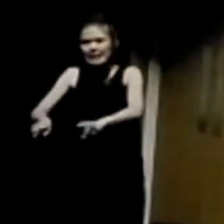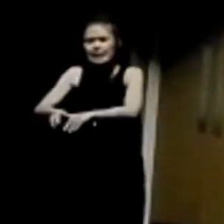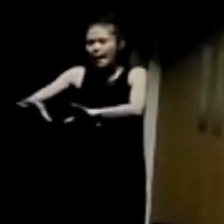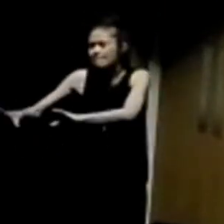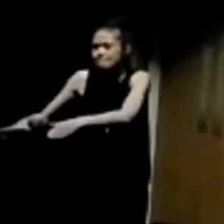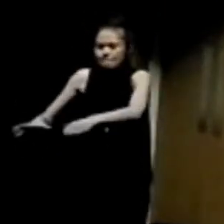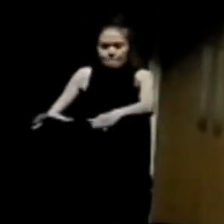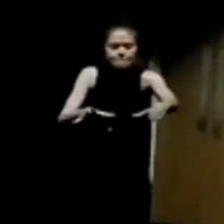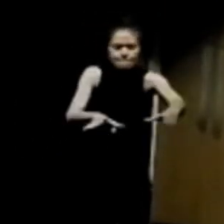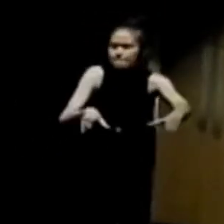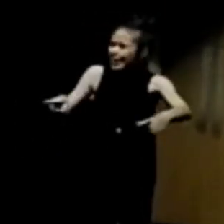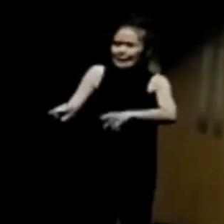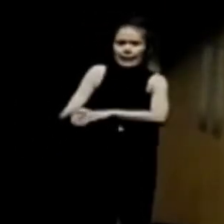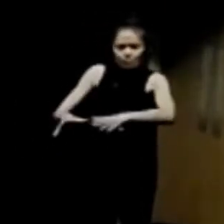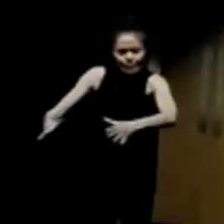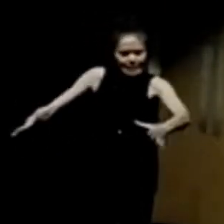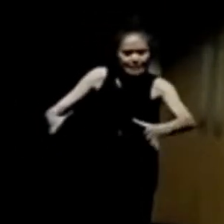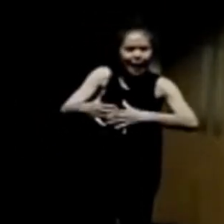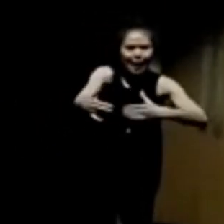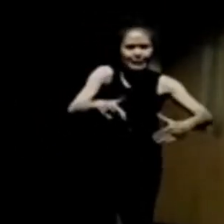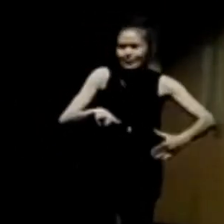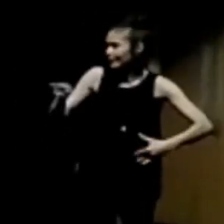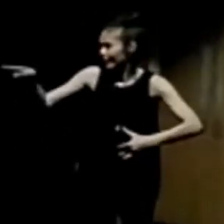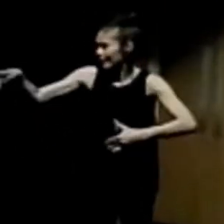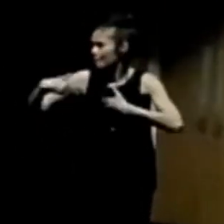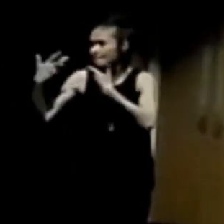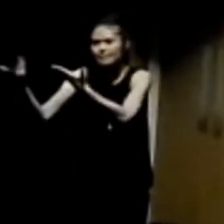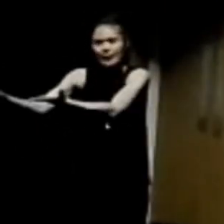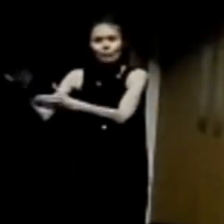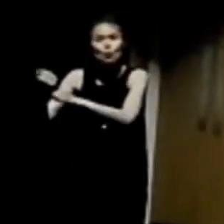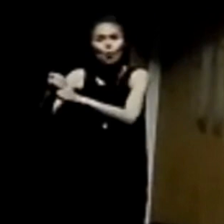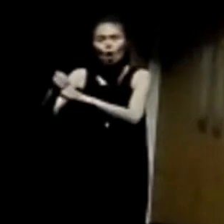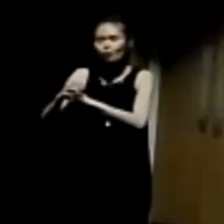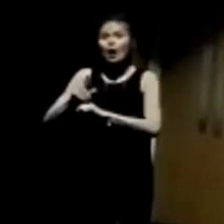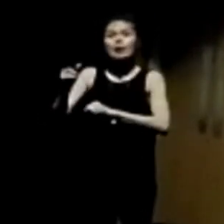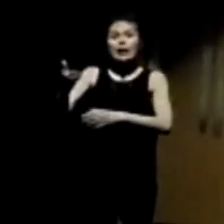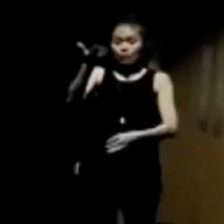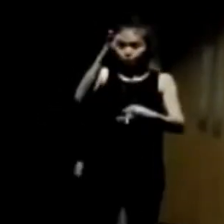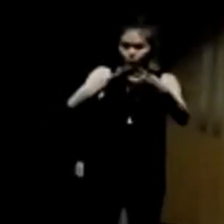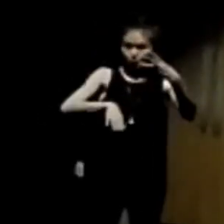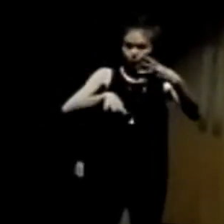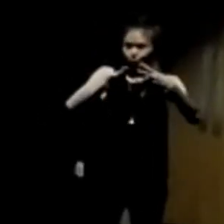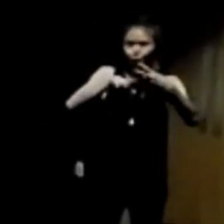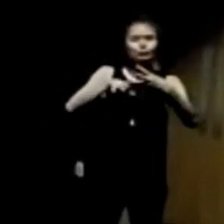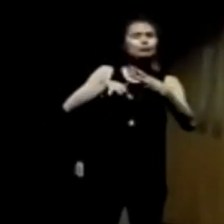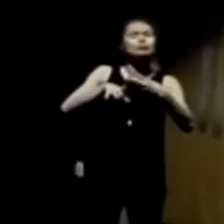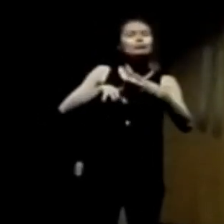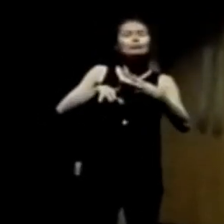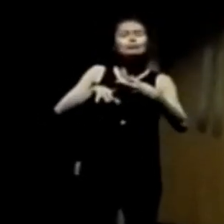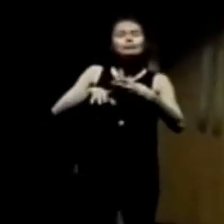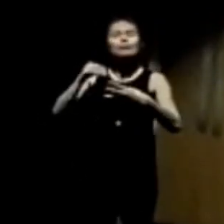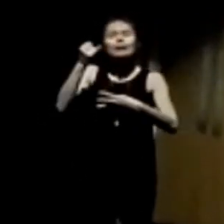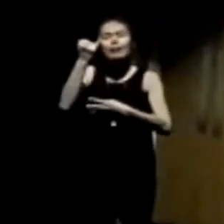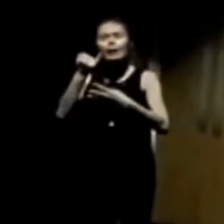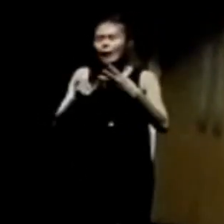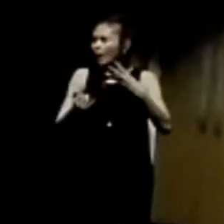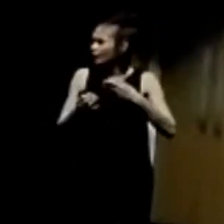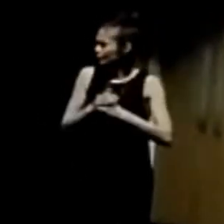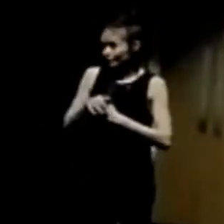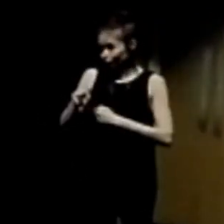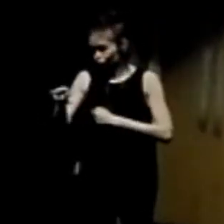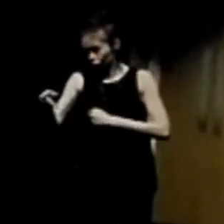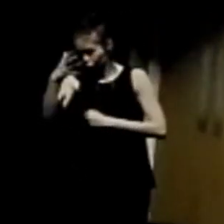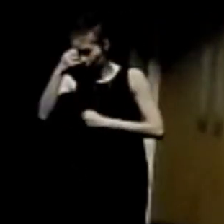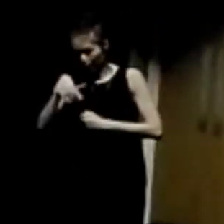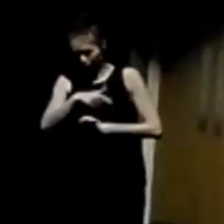Now our joy although the last not least to whose young love divides France and Burgundy